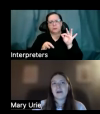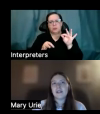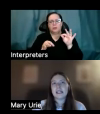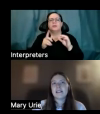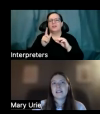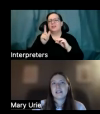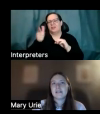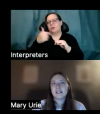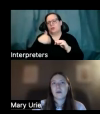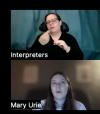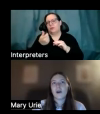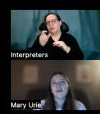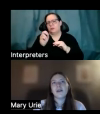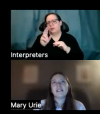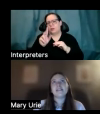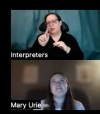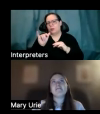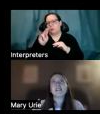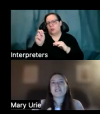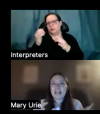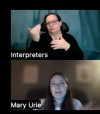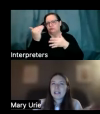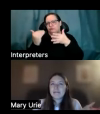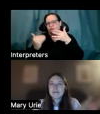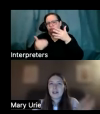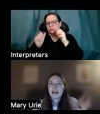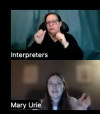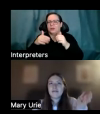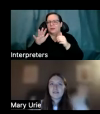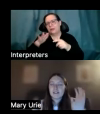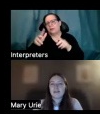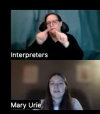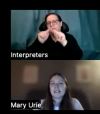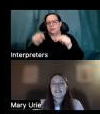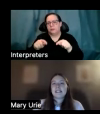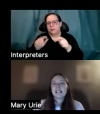outline of like, what you can kind of a template or how to get